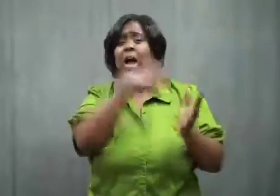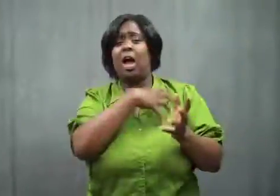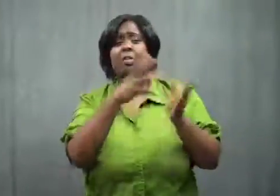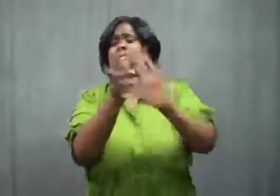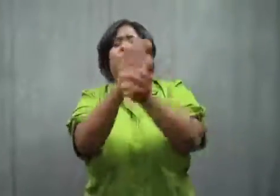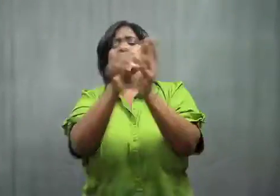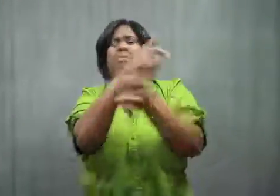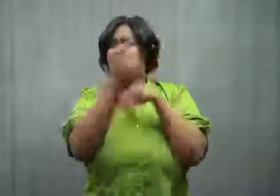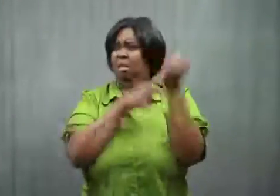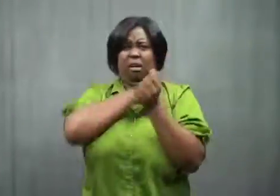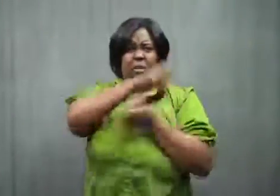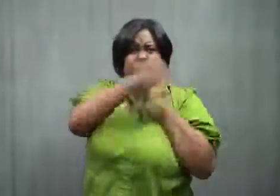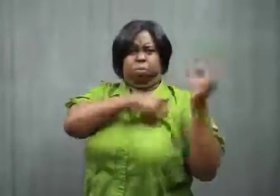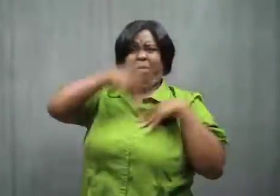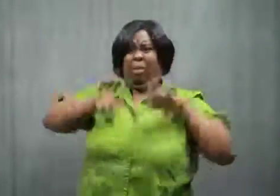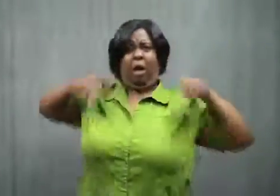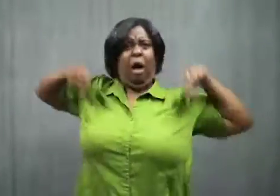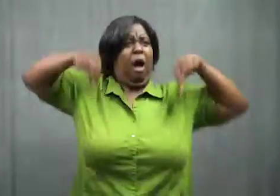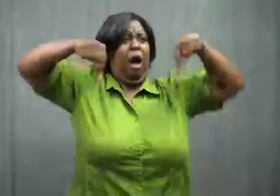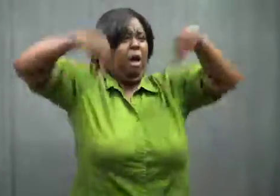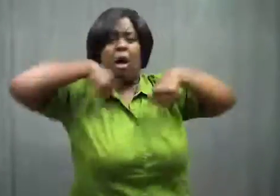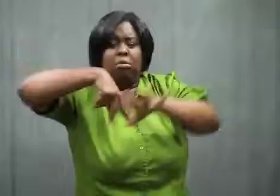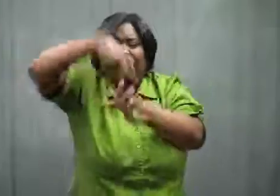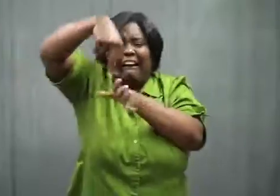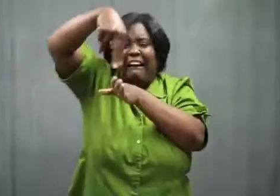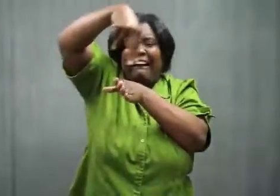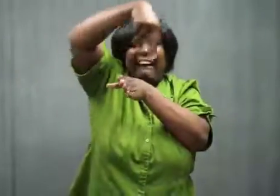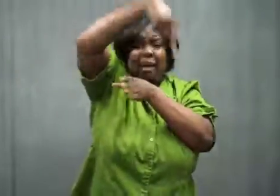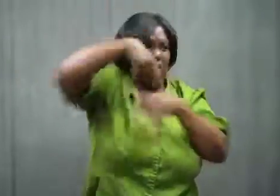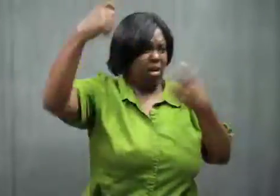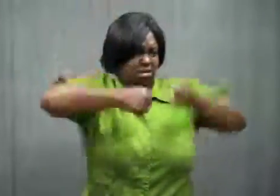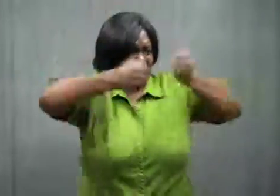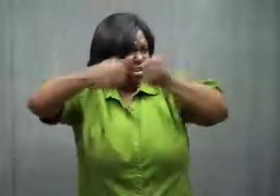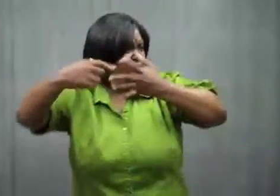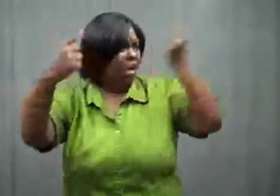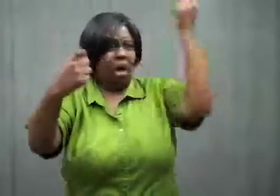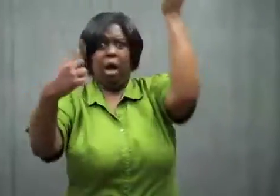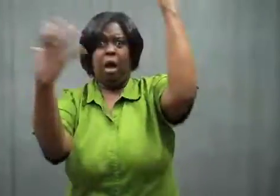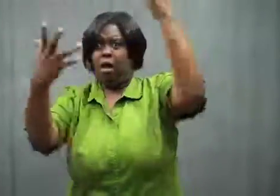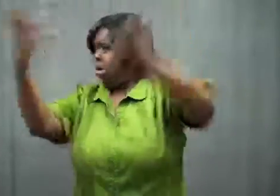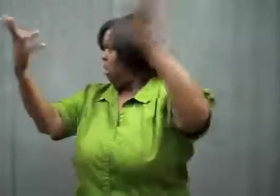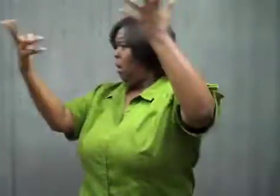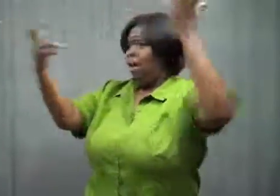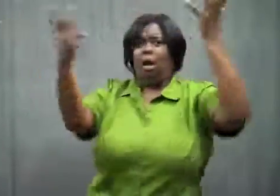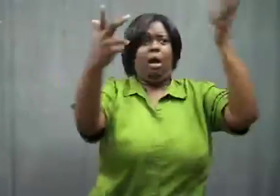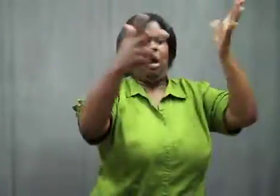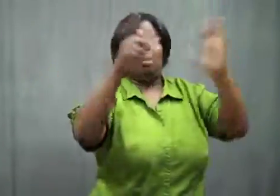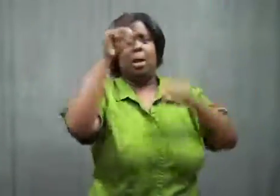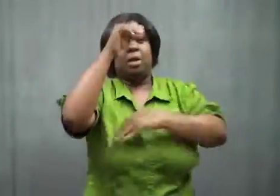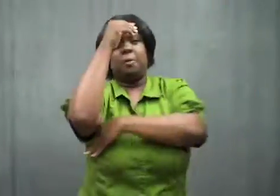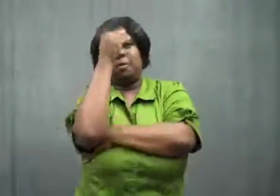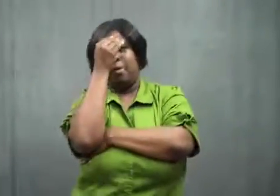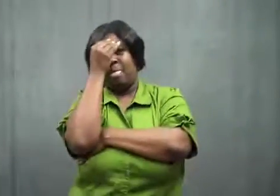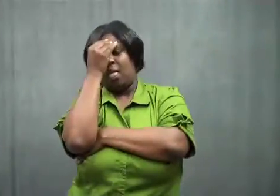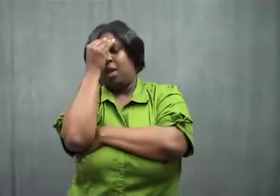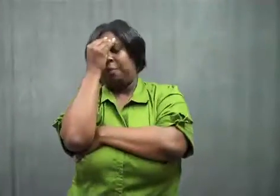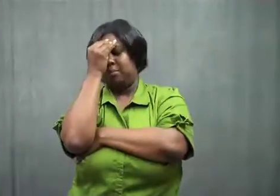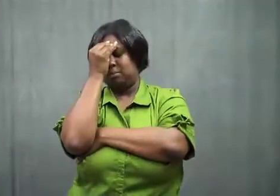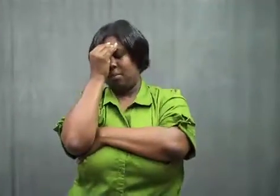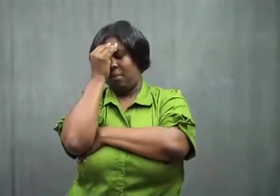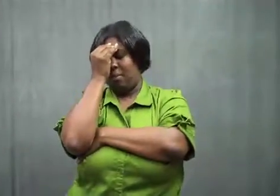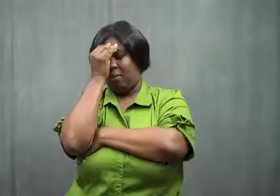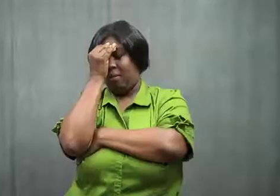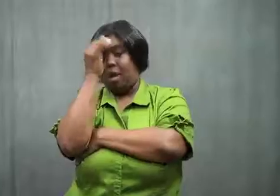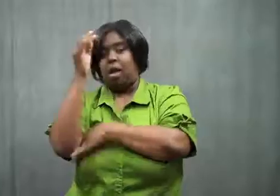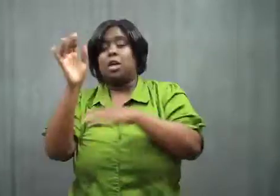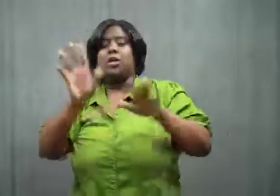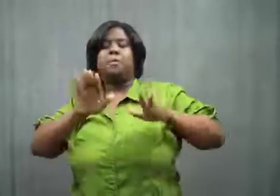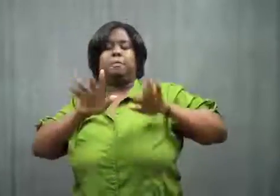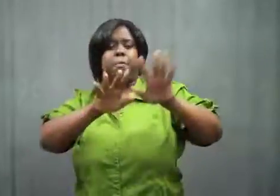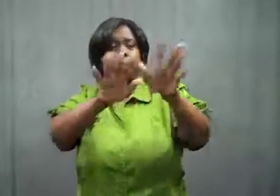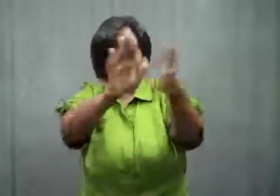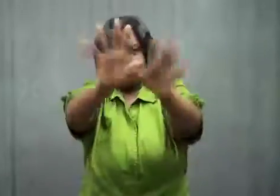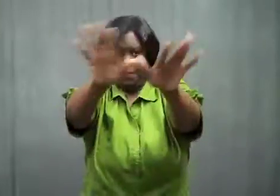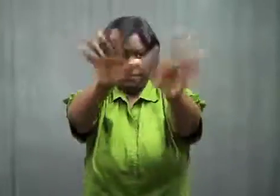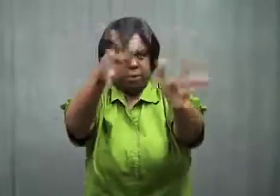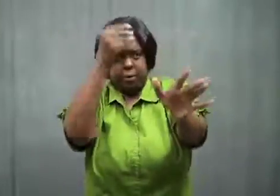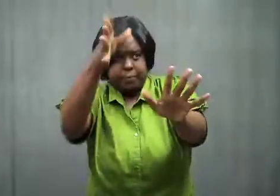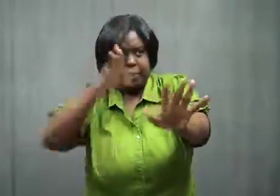They grabbed me and carried me off with my feet not touching the ground.